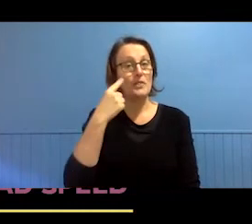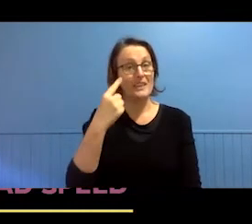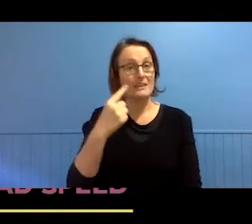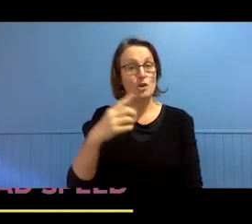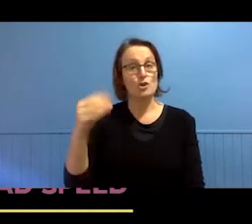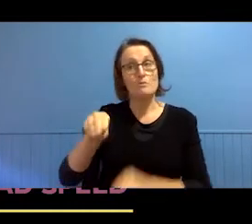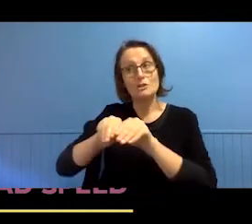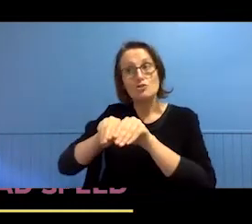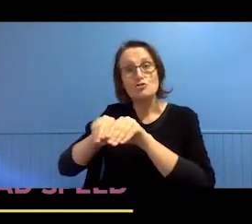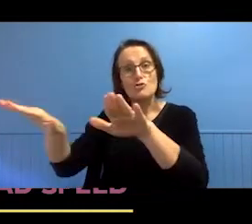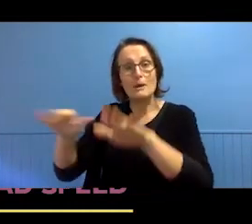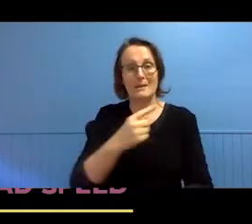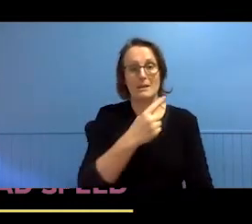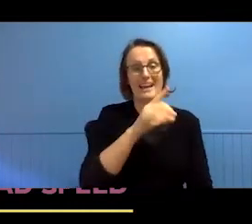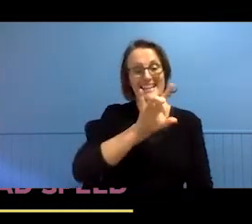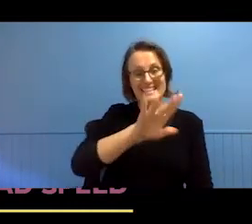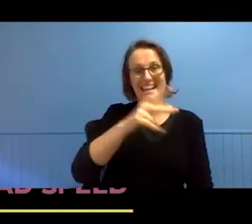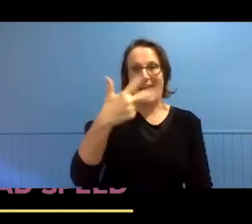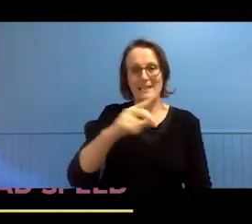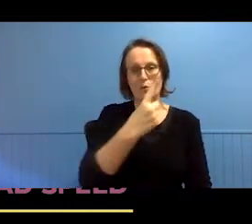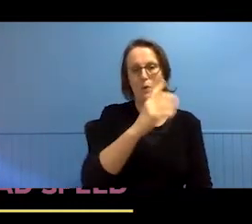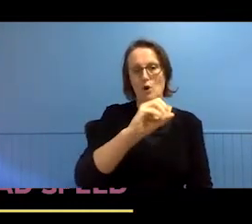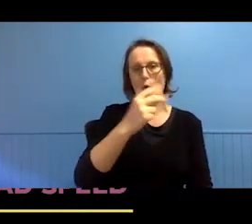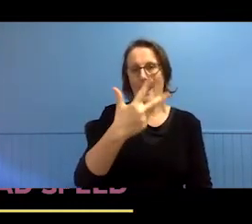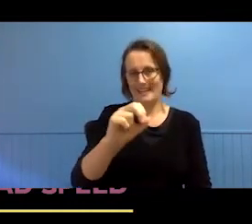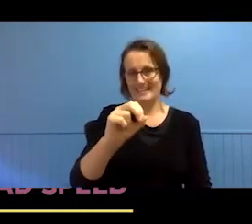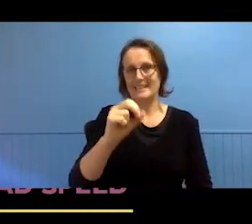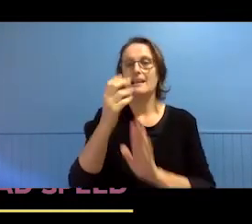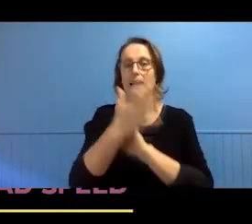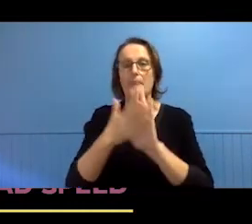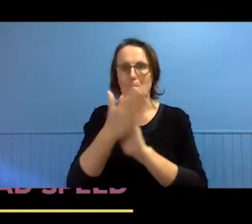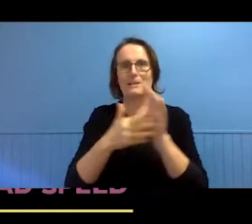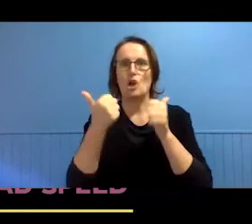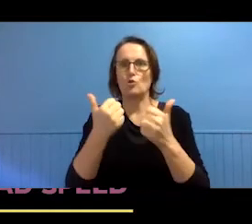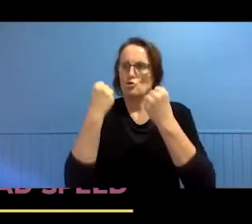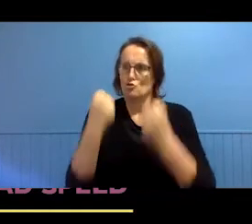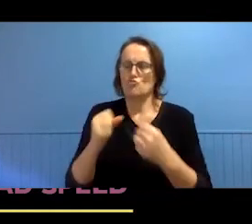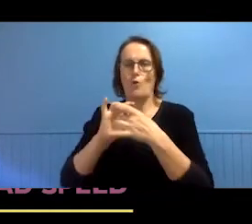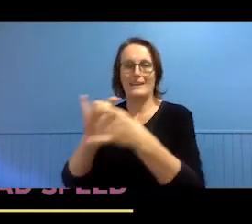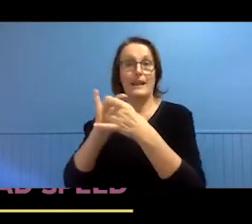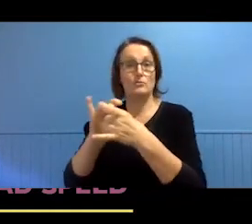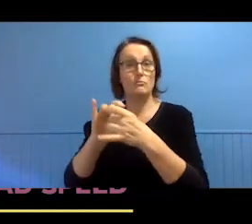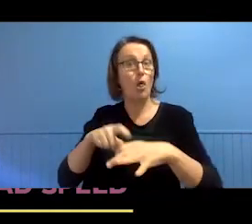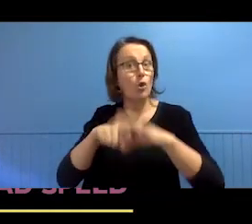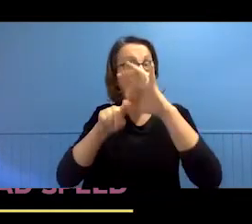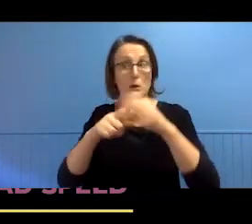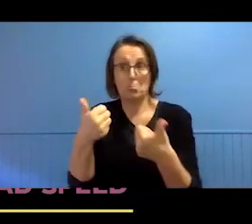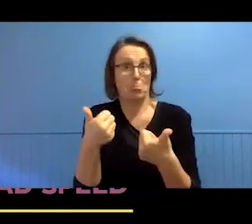1080P or 720P and then that will mean that you'll have a solid connection and the quality is still great. Most of the viewers are still